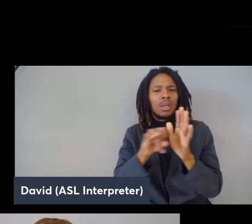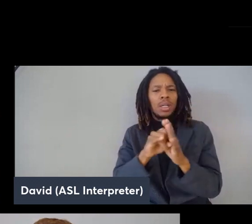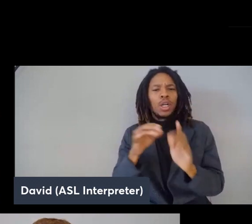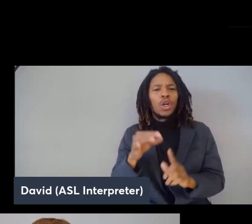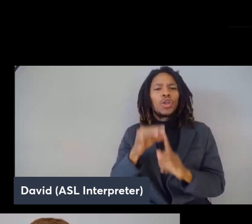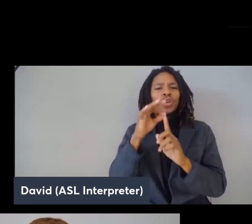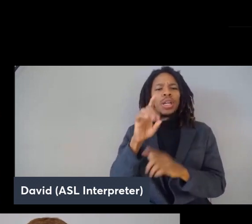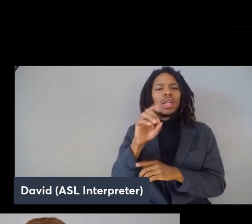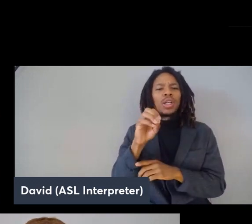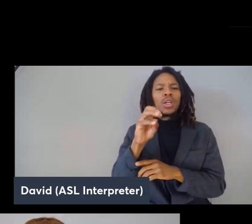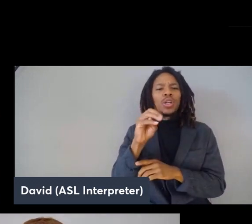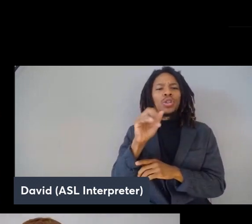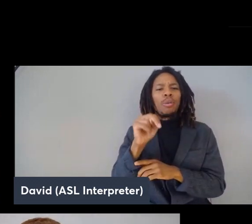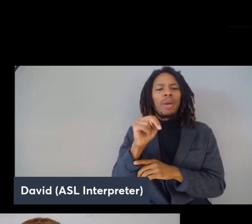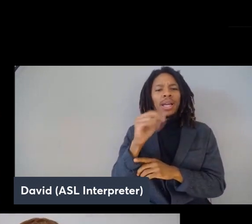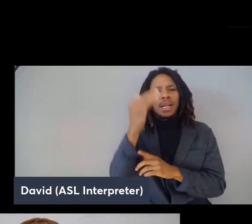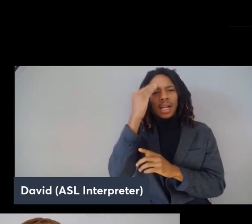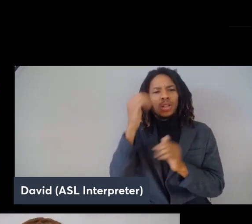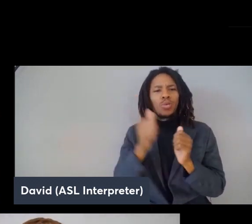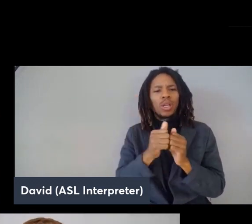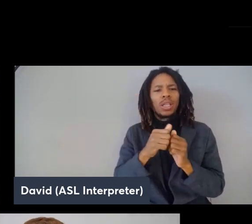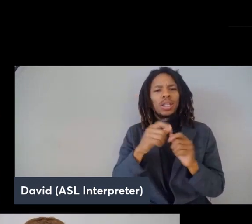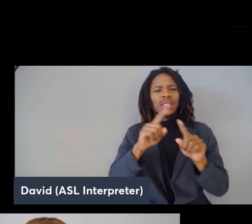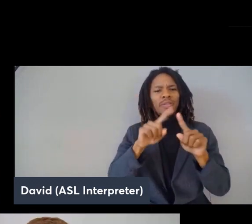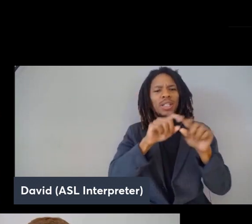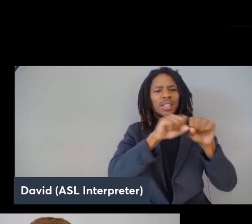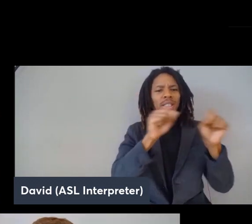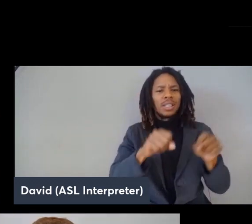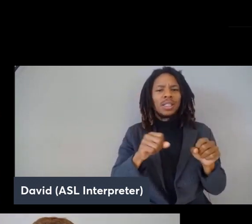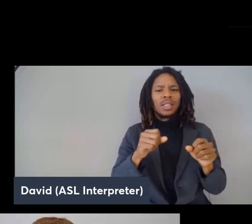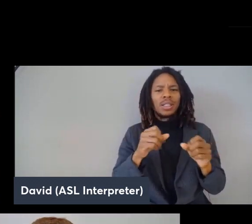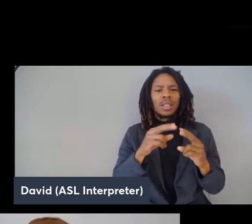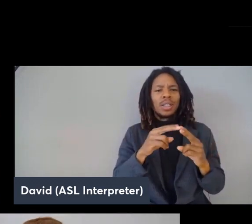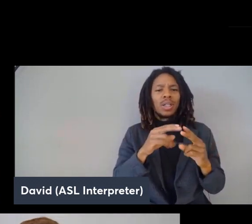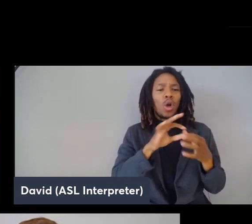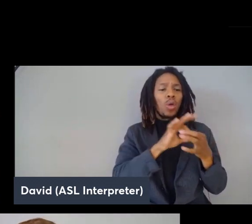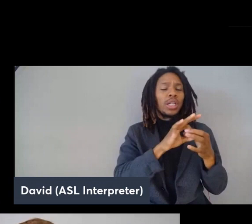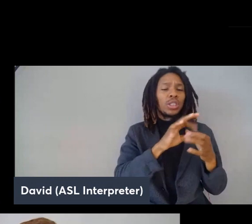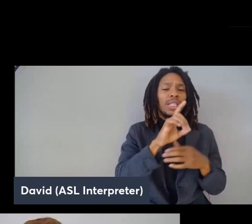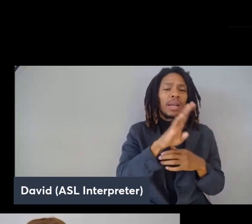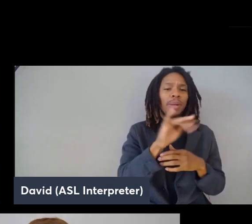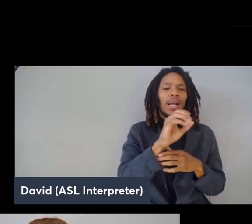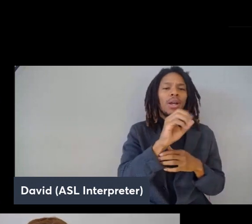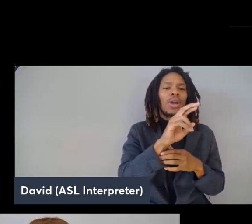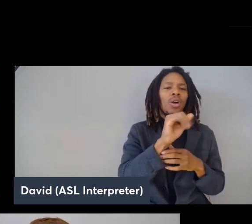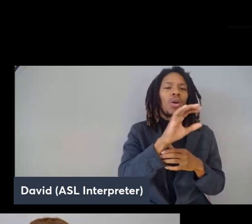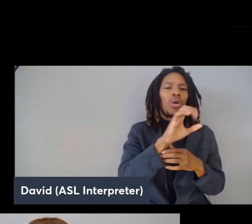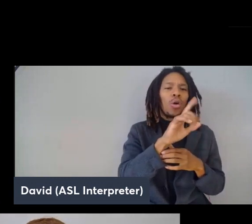of the underlying systems, whether it's, you know, top of a relational database system like Oracle or SQL Server or Db2,